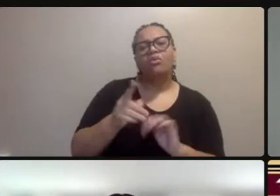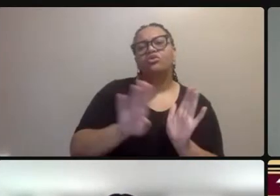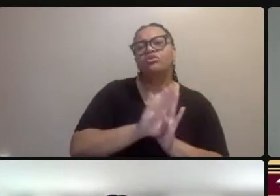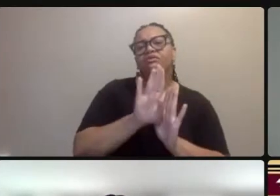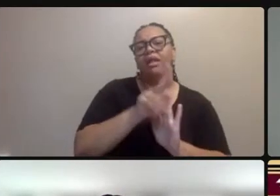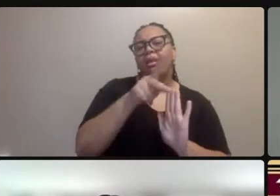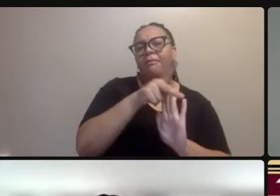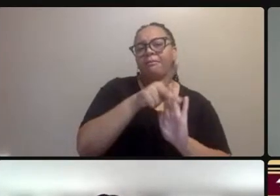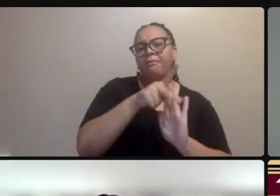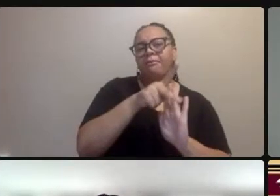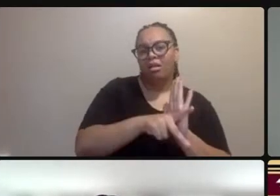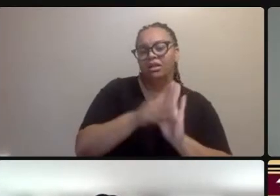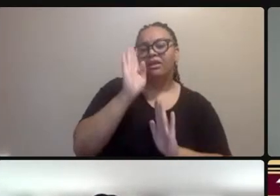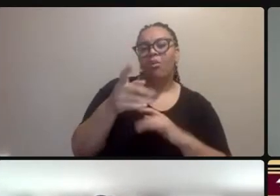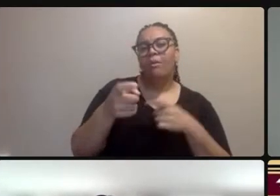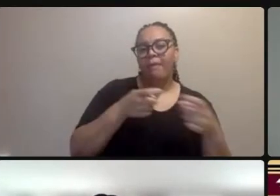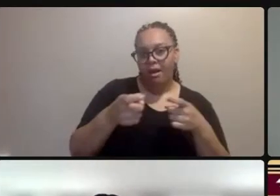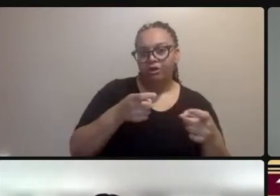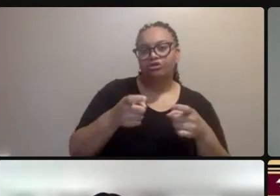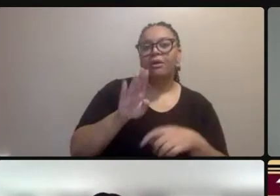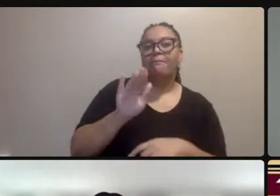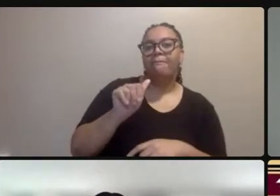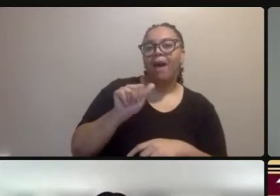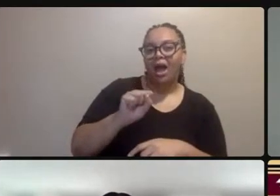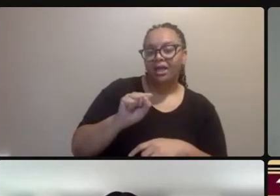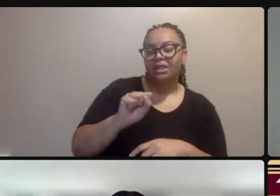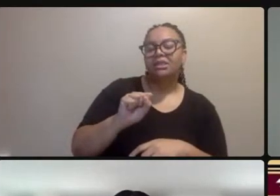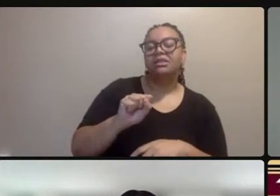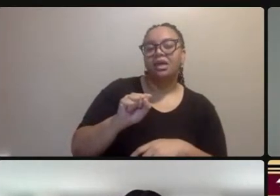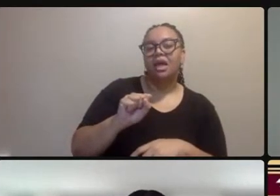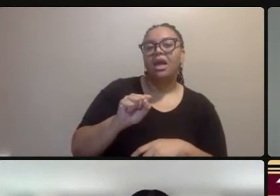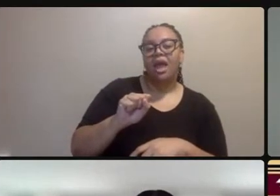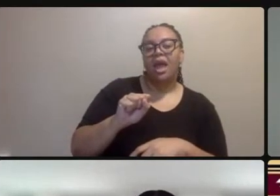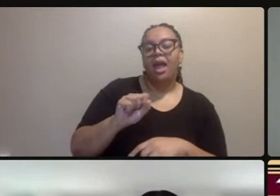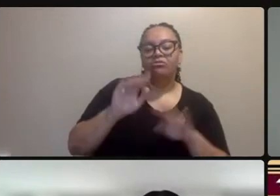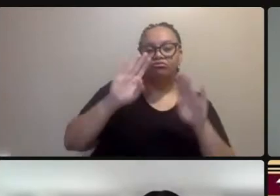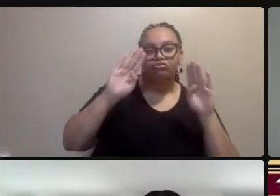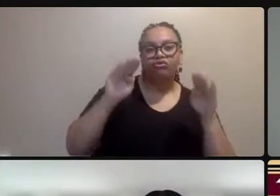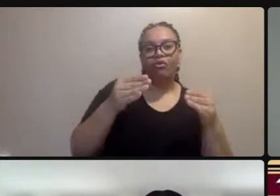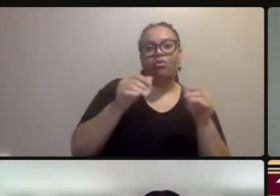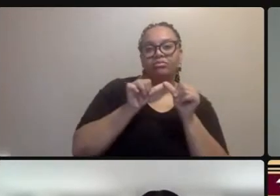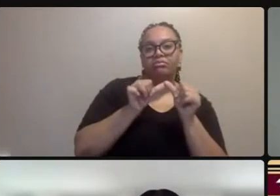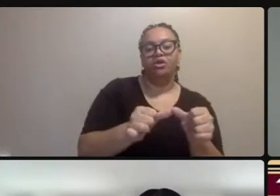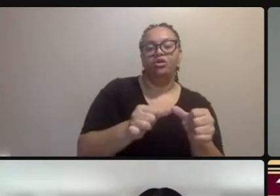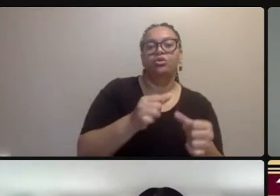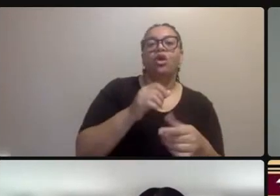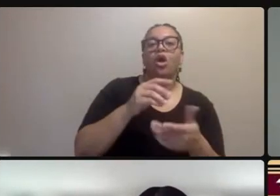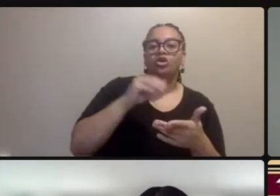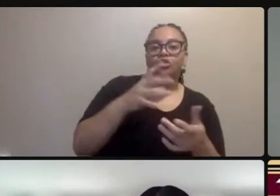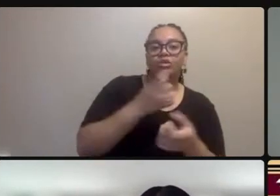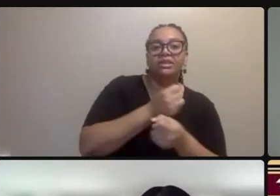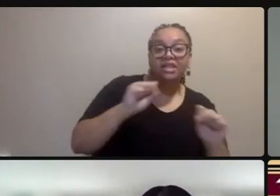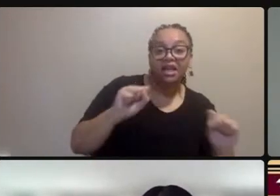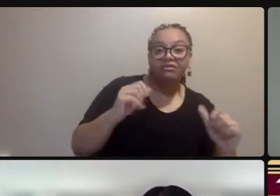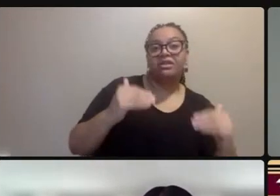NUMBER THREE IS USING AVAILABLE DATA.